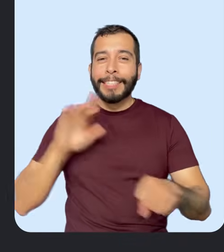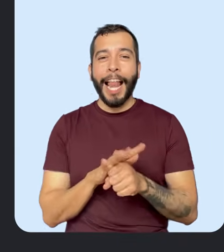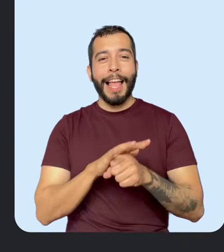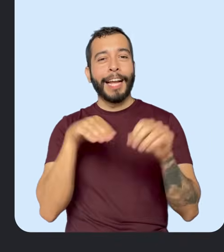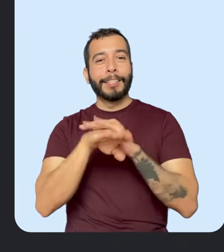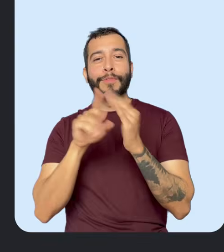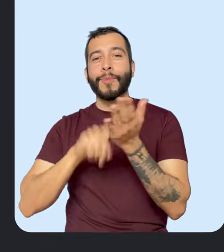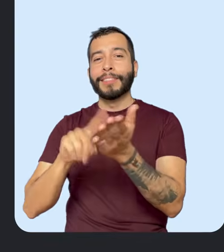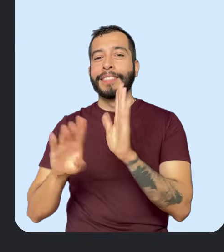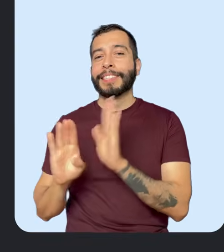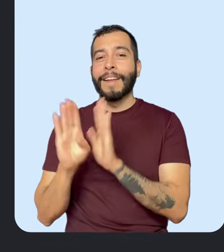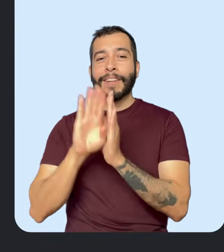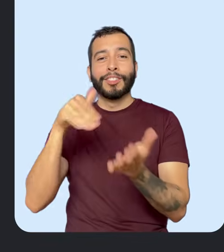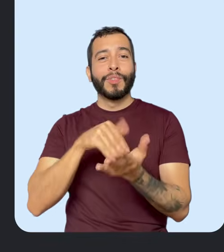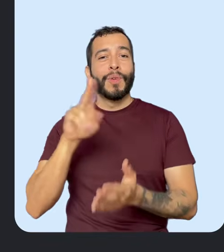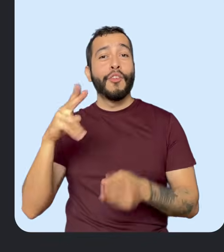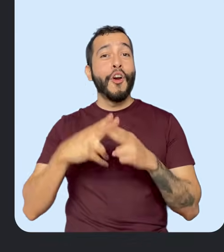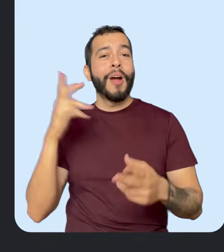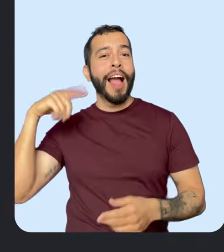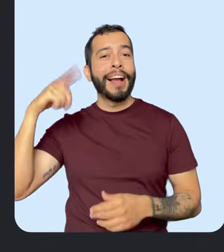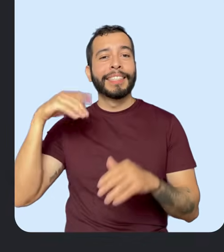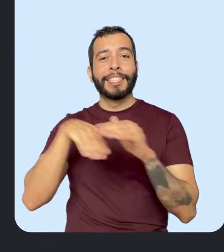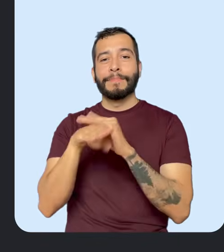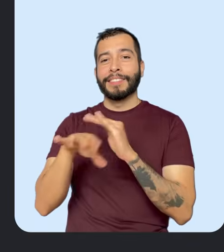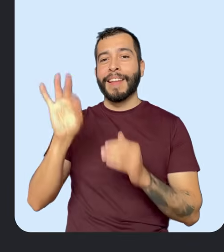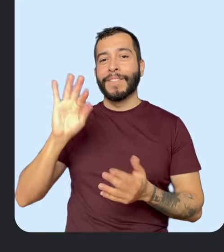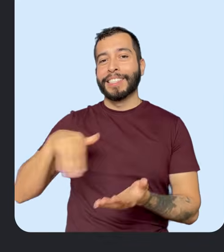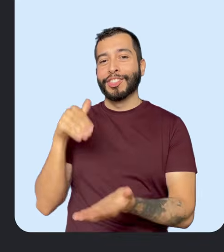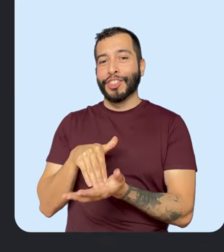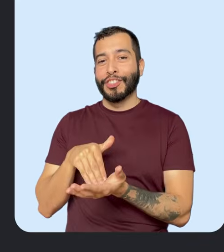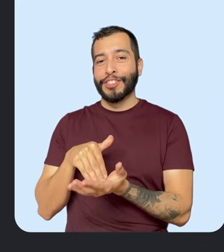Accessibility Research and Development Center in the UK called the London Accessibility Discovery Center.